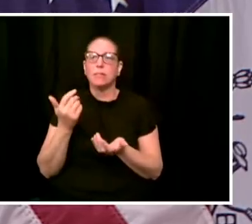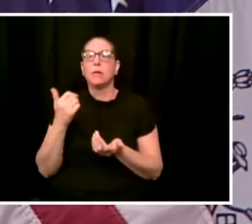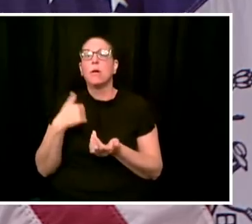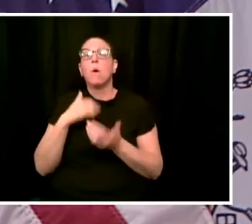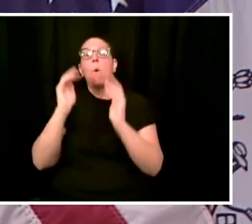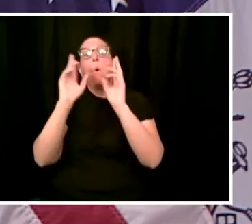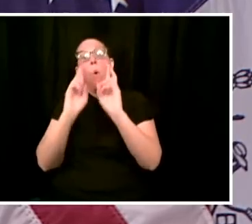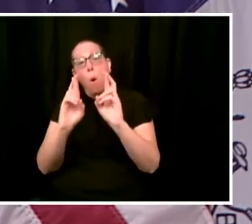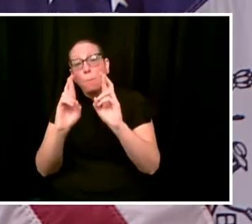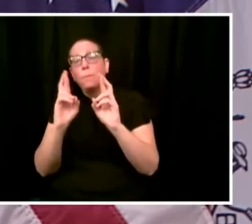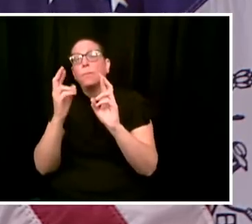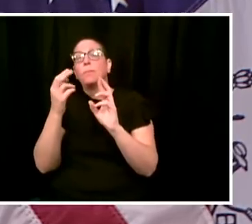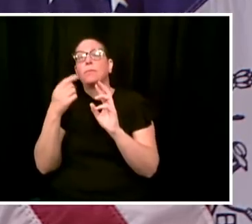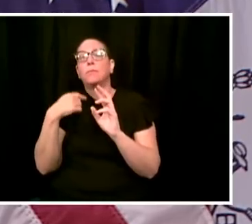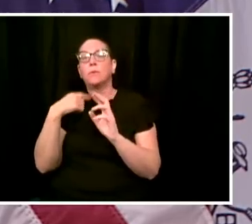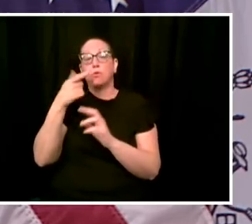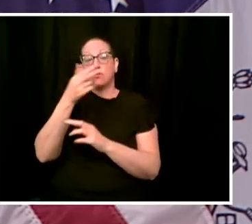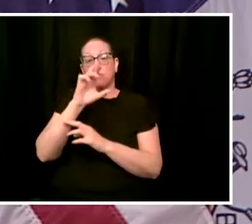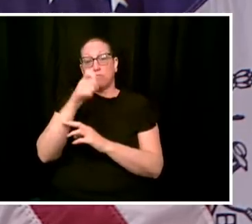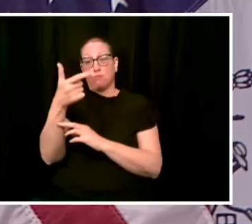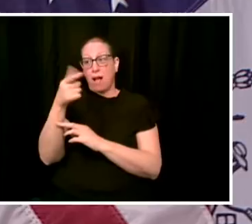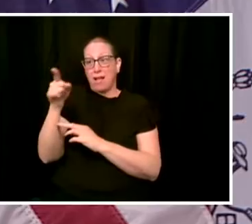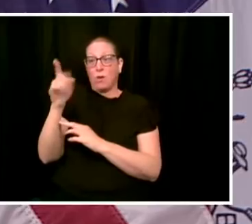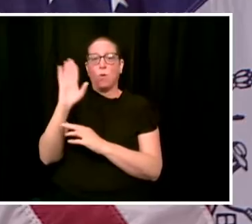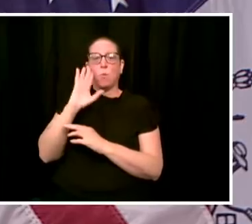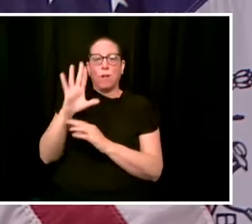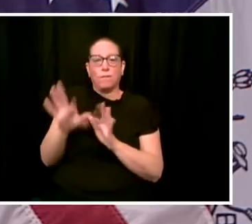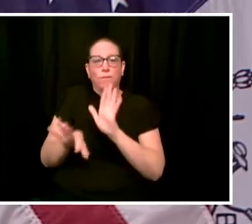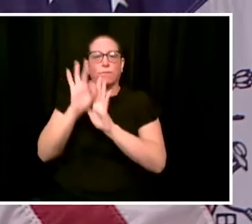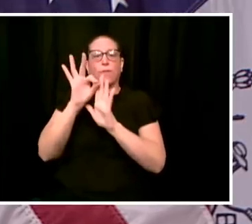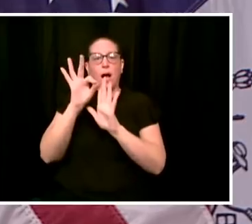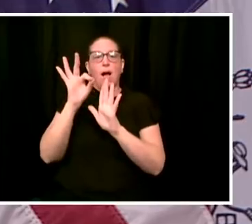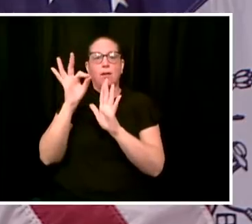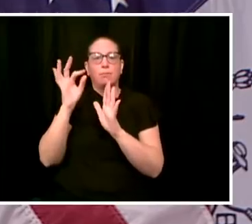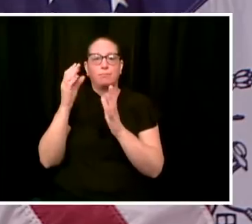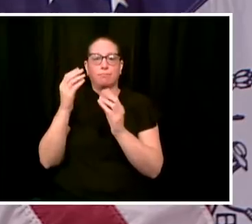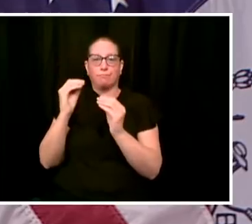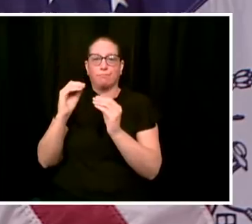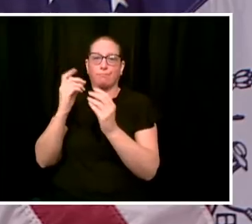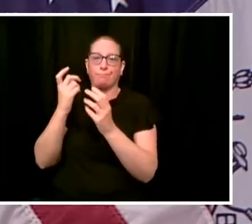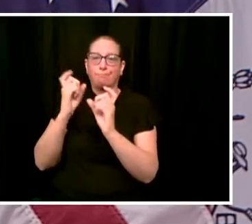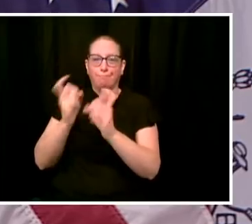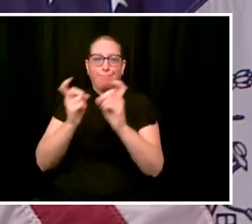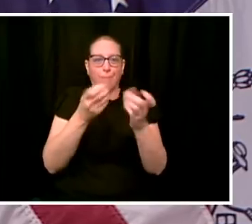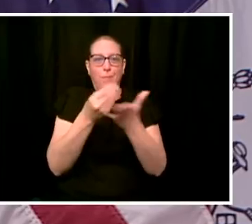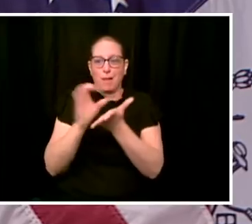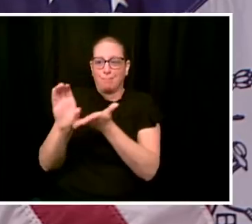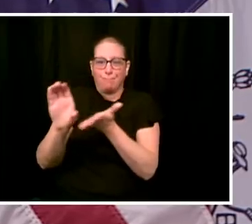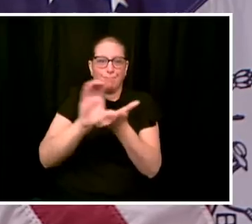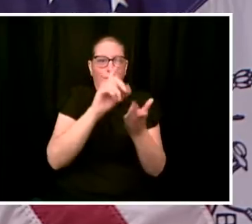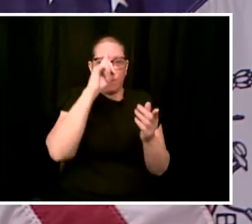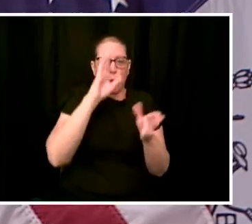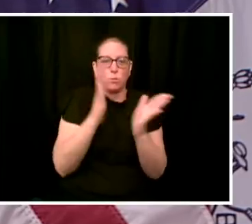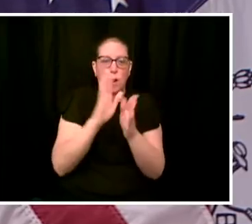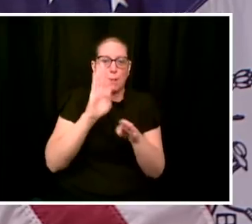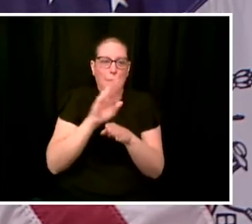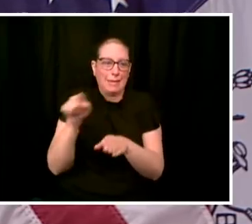MDLIDE OF A BUNESISS.